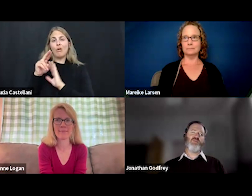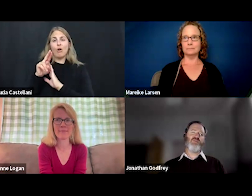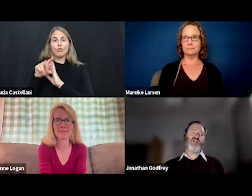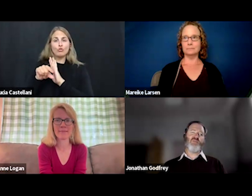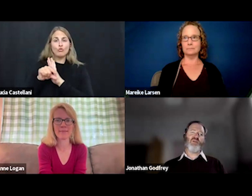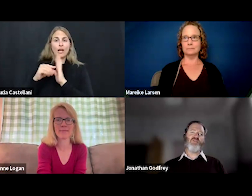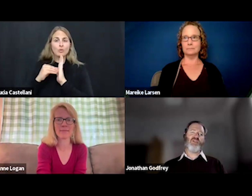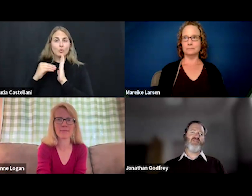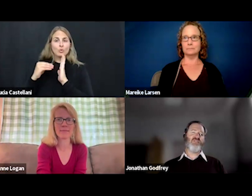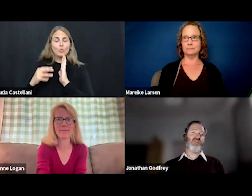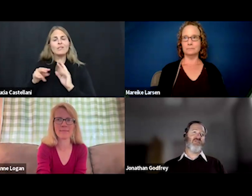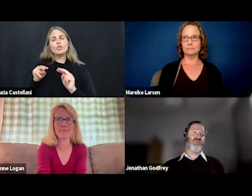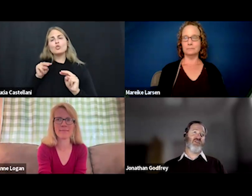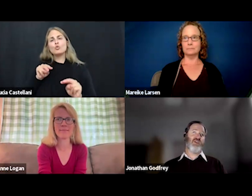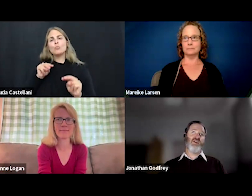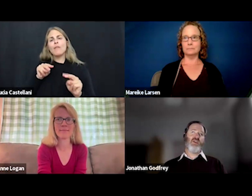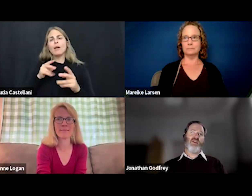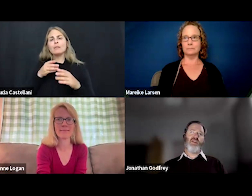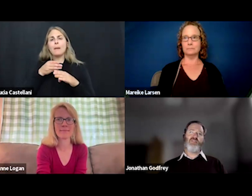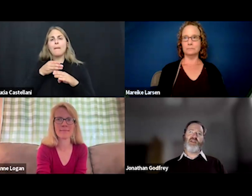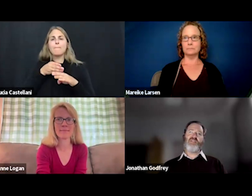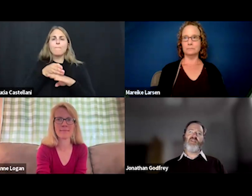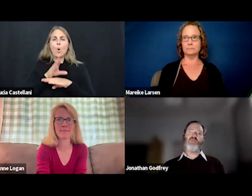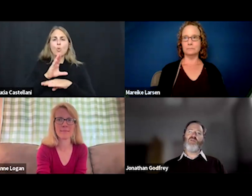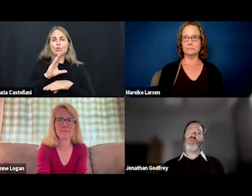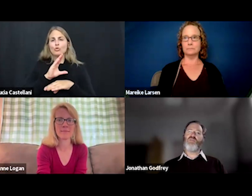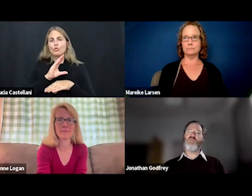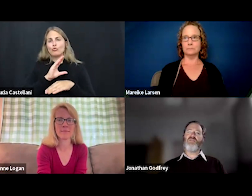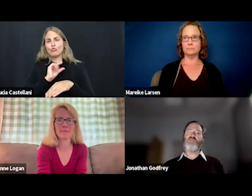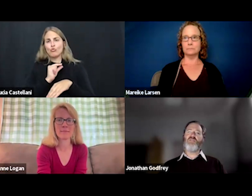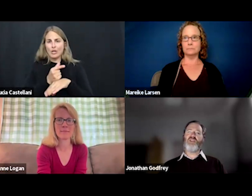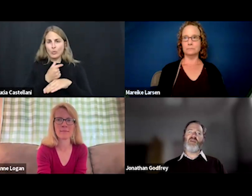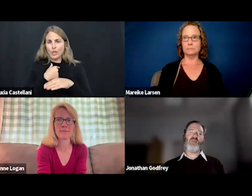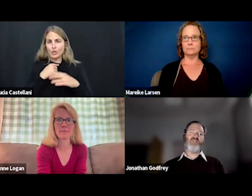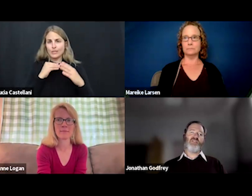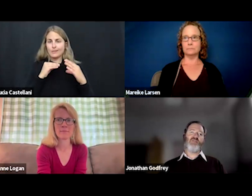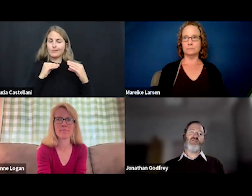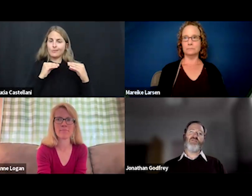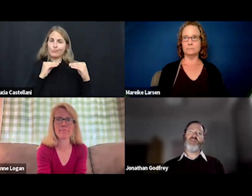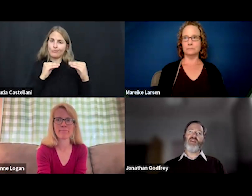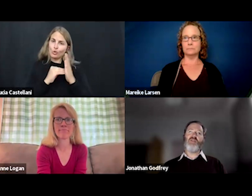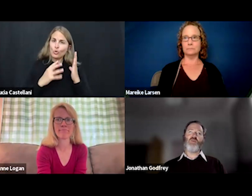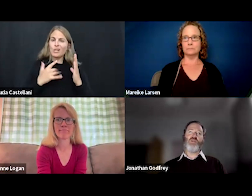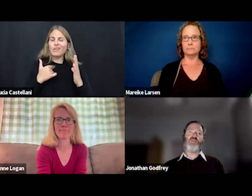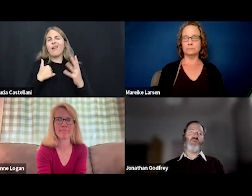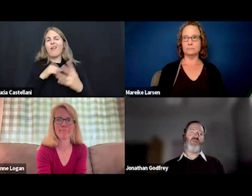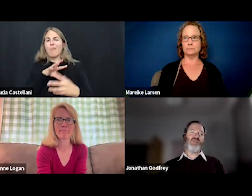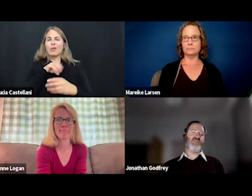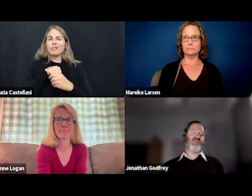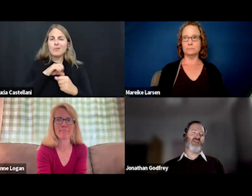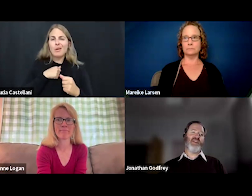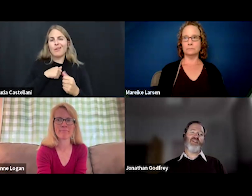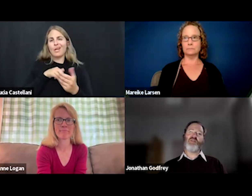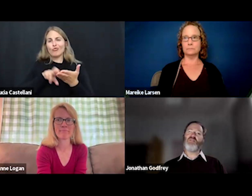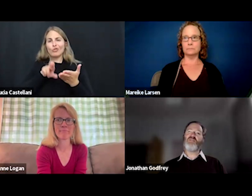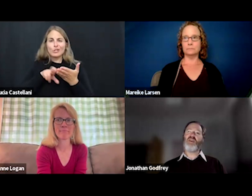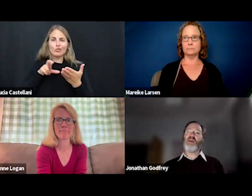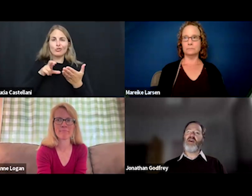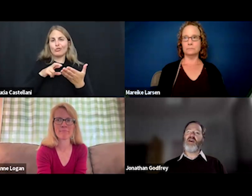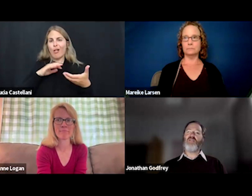supervising post-grad students, interacting with research collaborations, and all the normal things that academics are